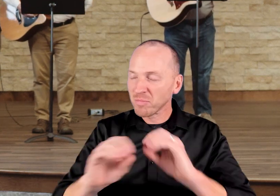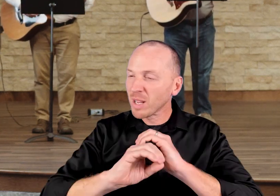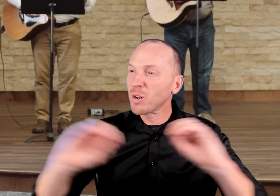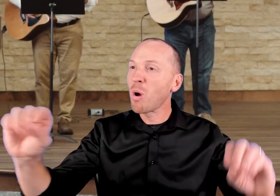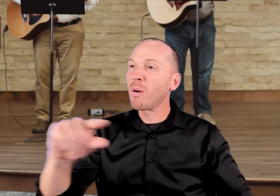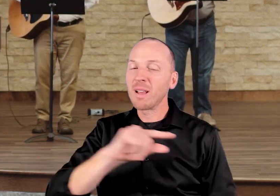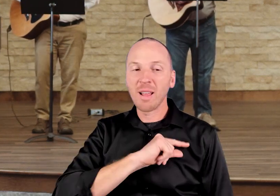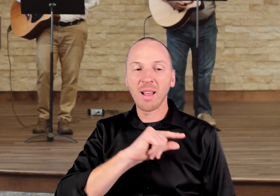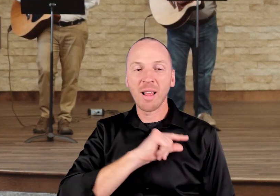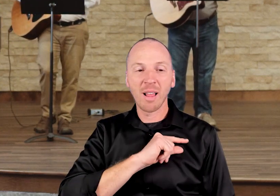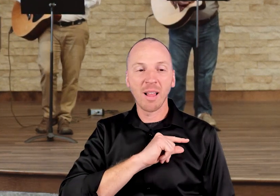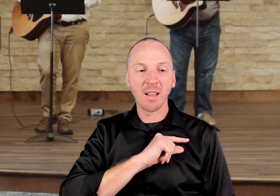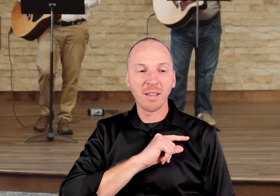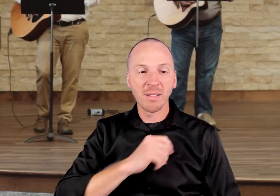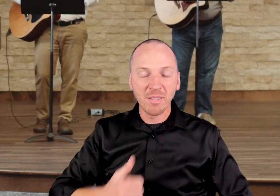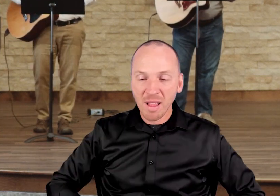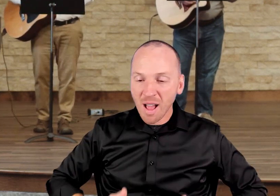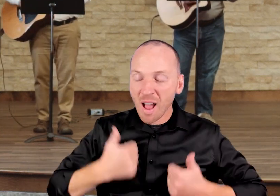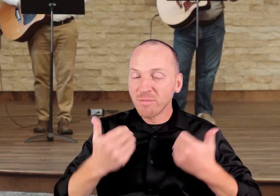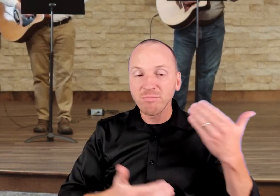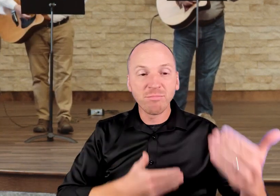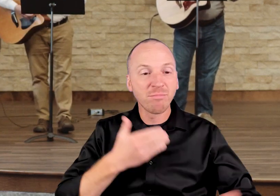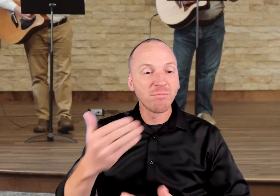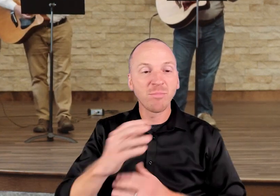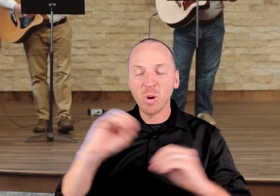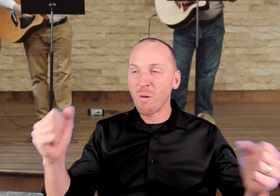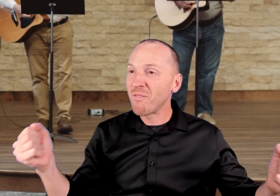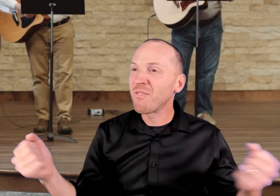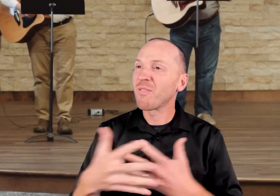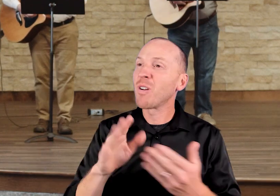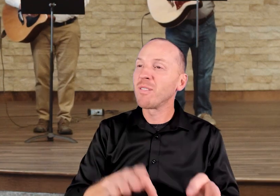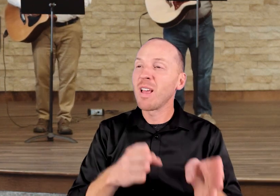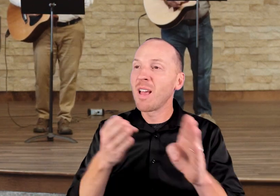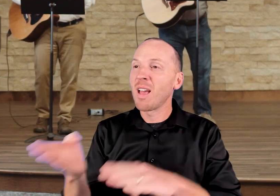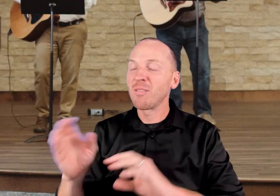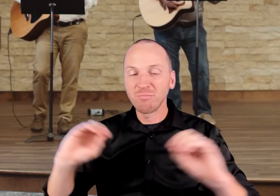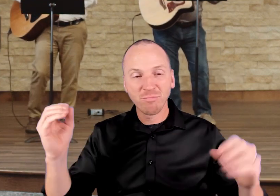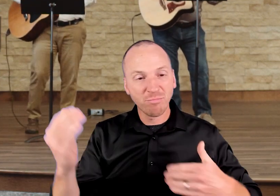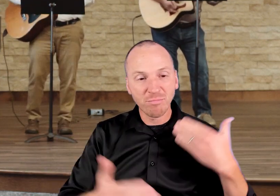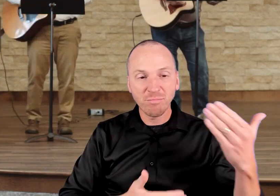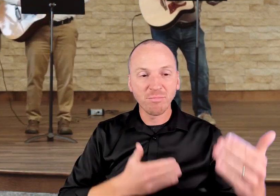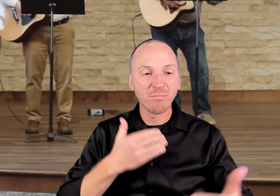No guilt in life, no fear in death,